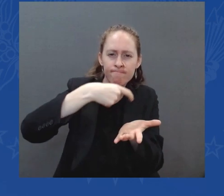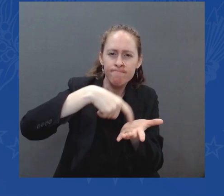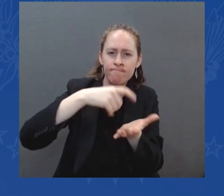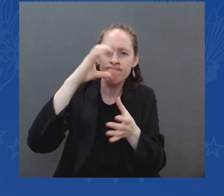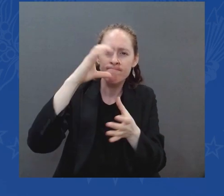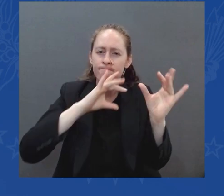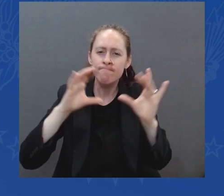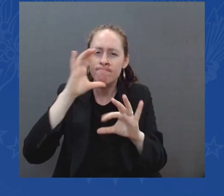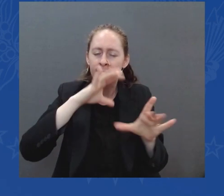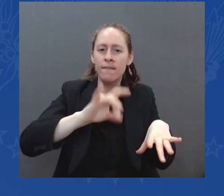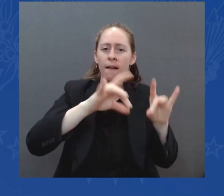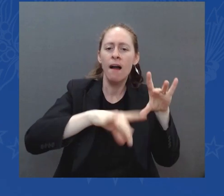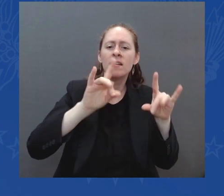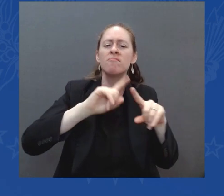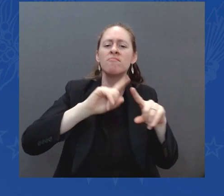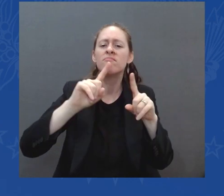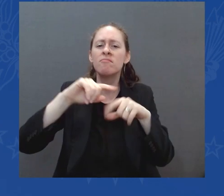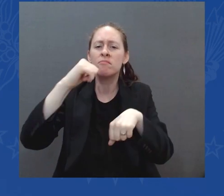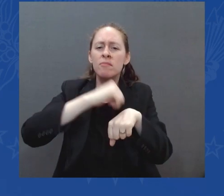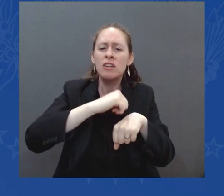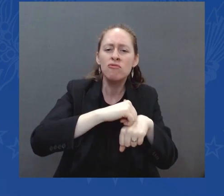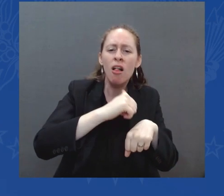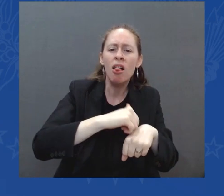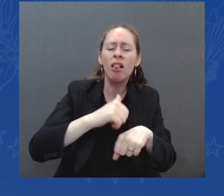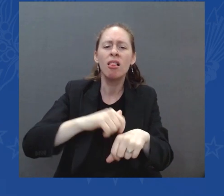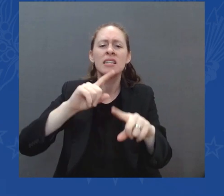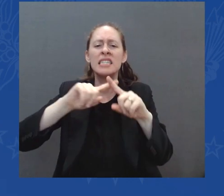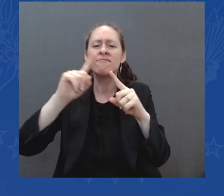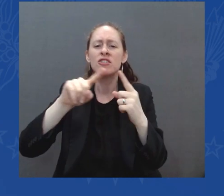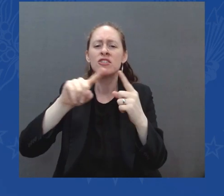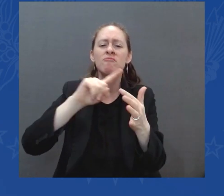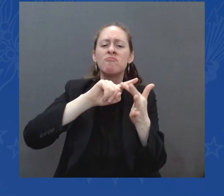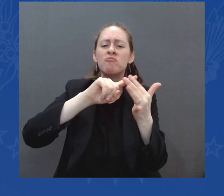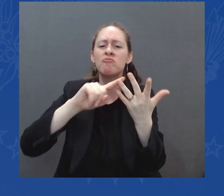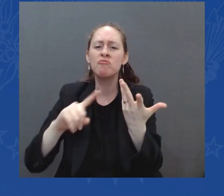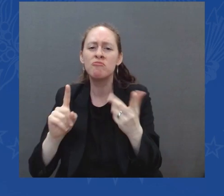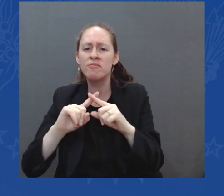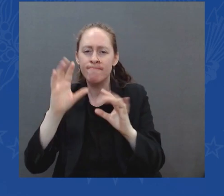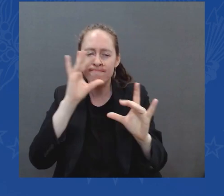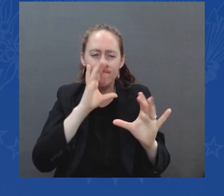We need to end our long-term reliance on China and other countries for inputs that will power the future.